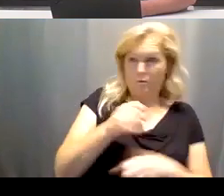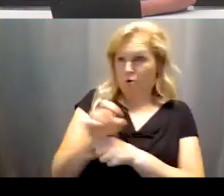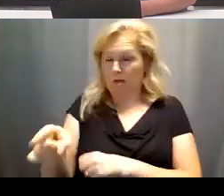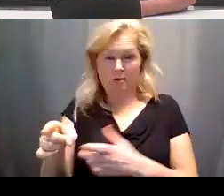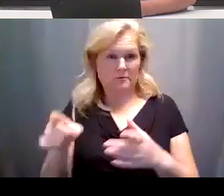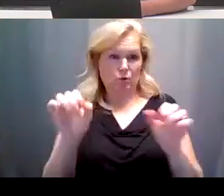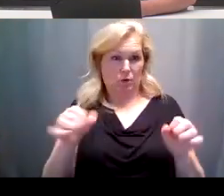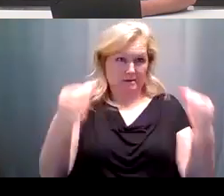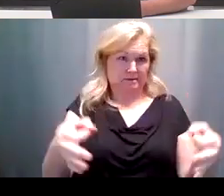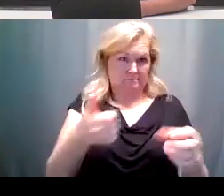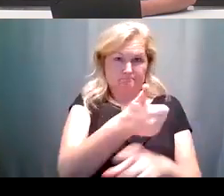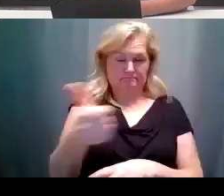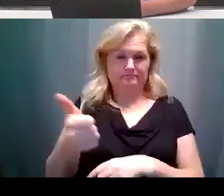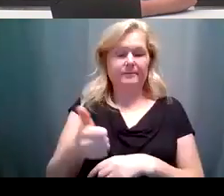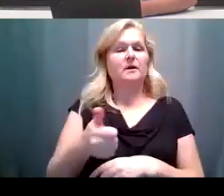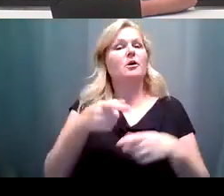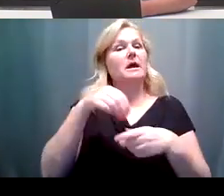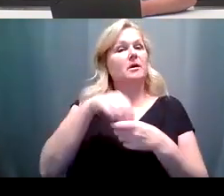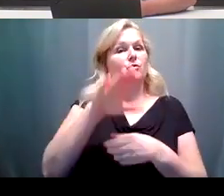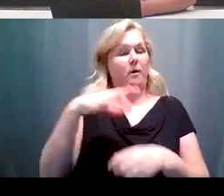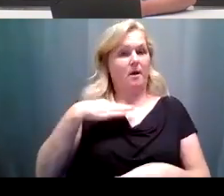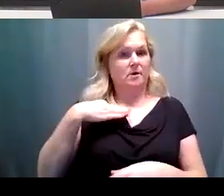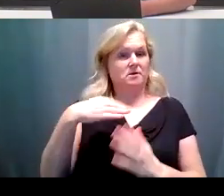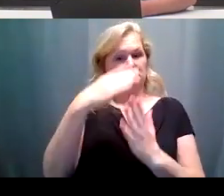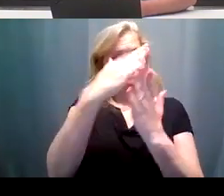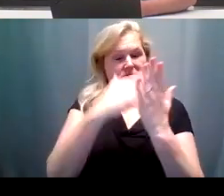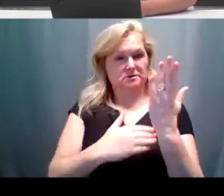In your application, you will be asked to complete your contact information,